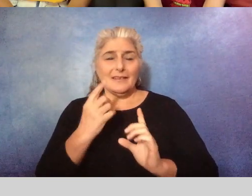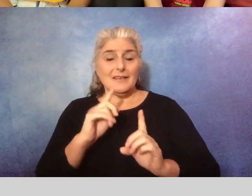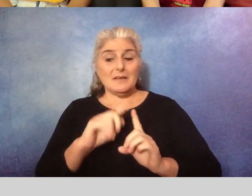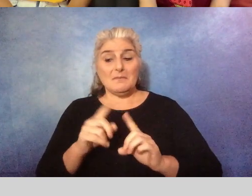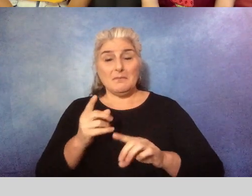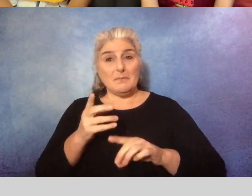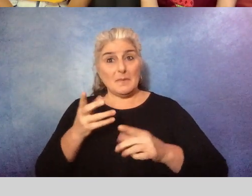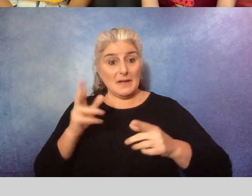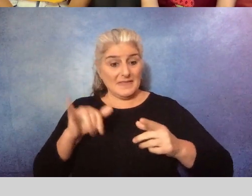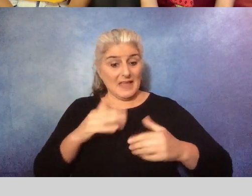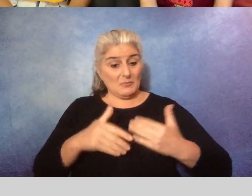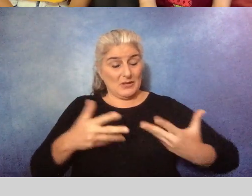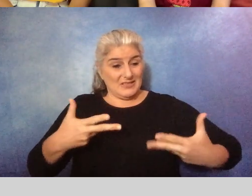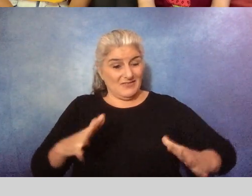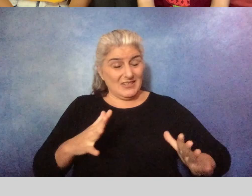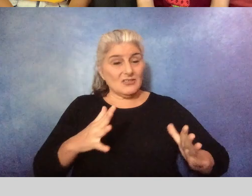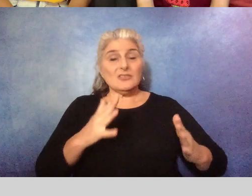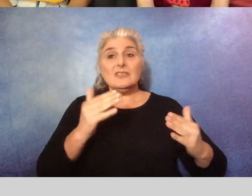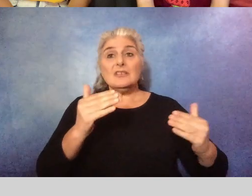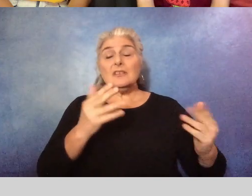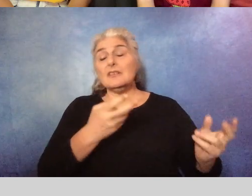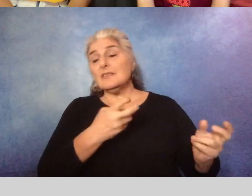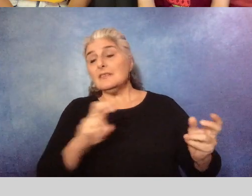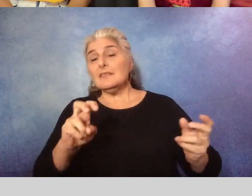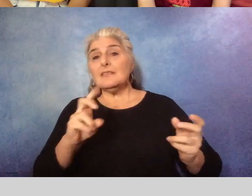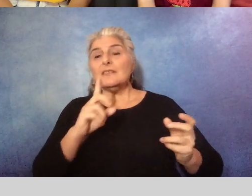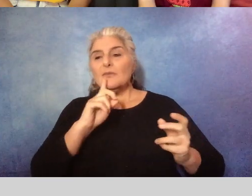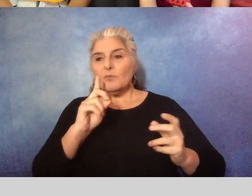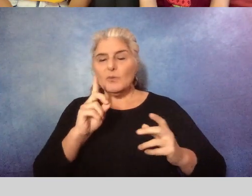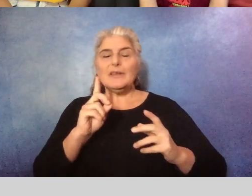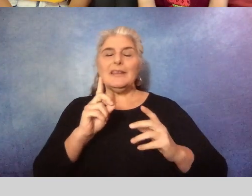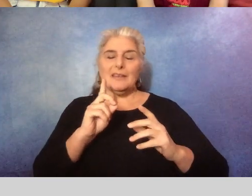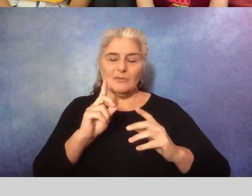But after that, we would do, what's really fundamental